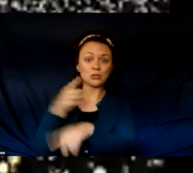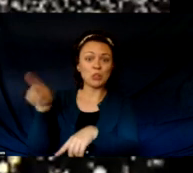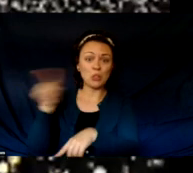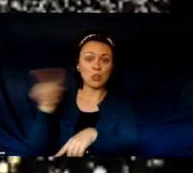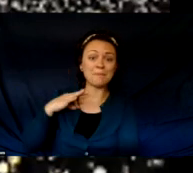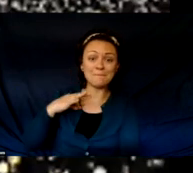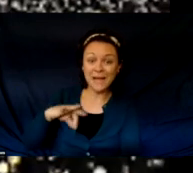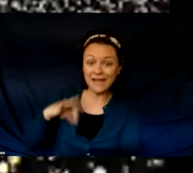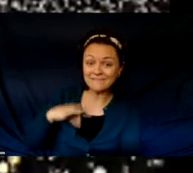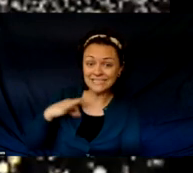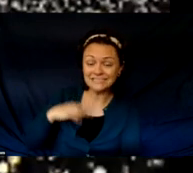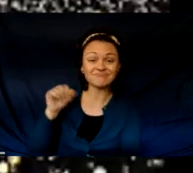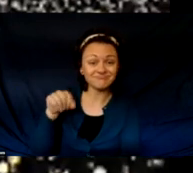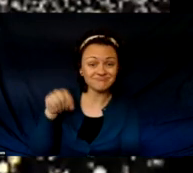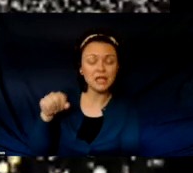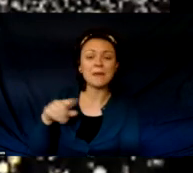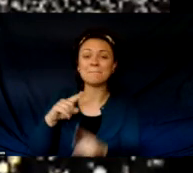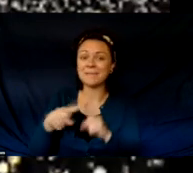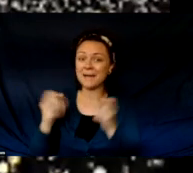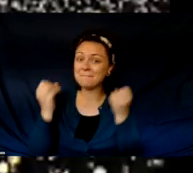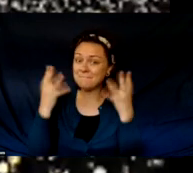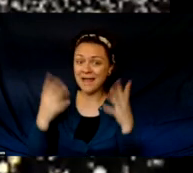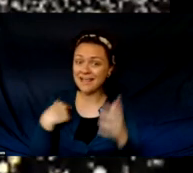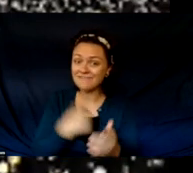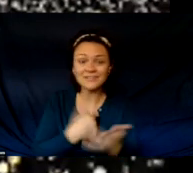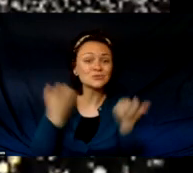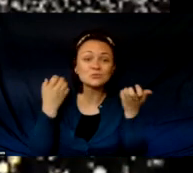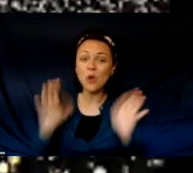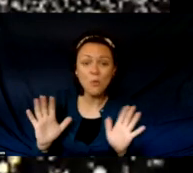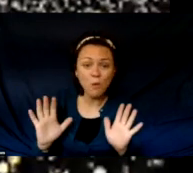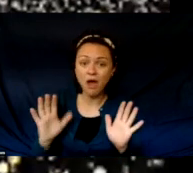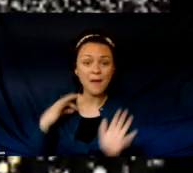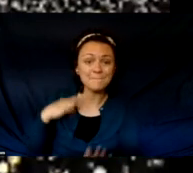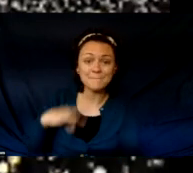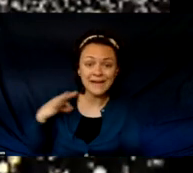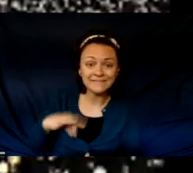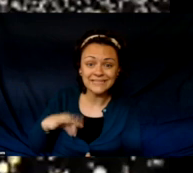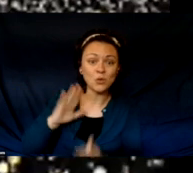A lot of us don't want to be on benefits our entire lives.